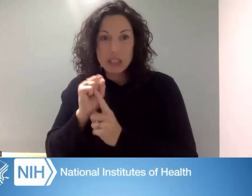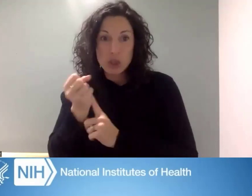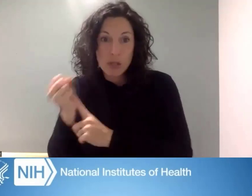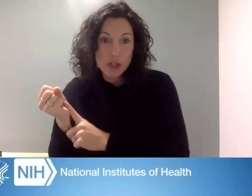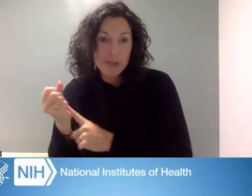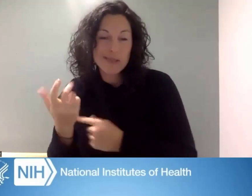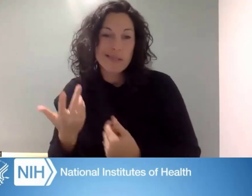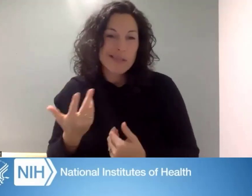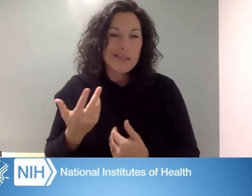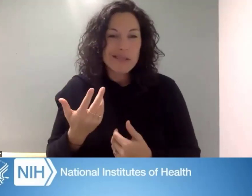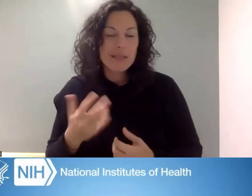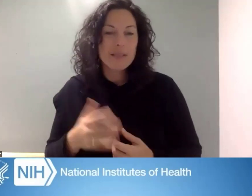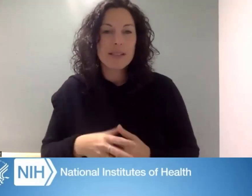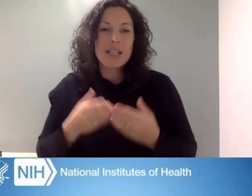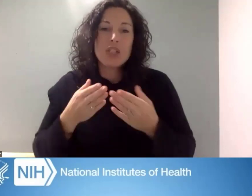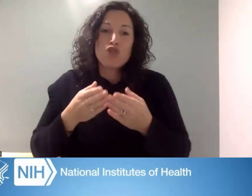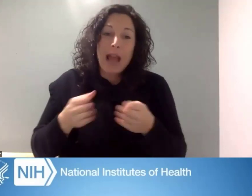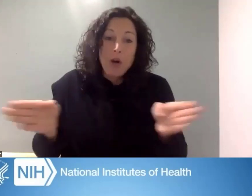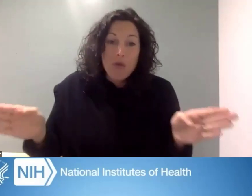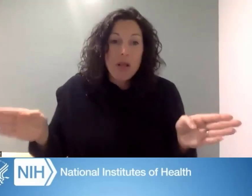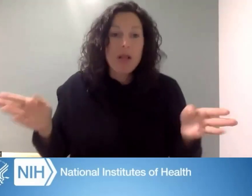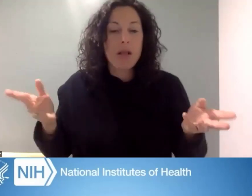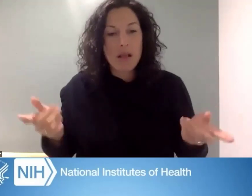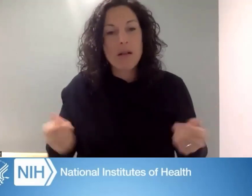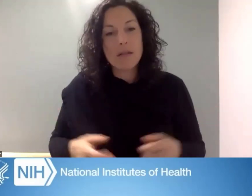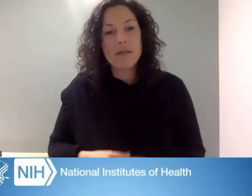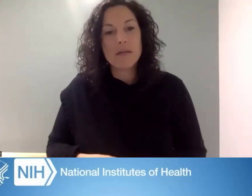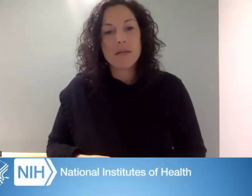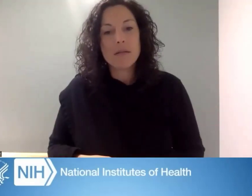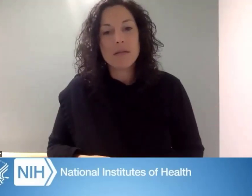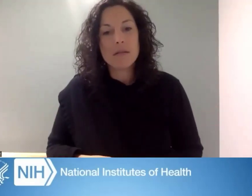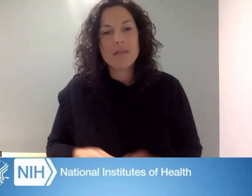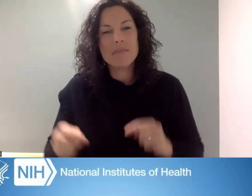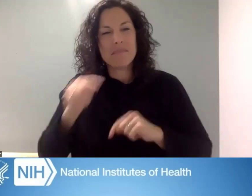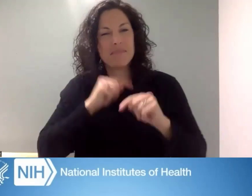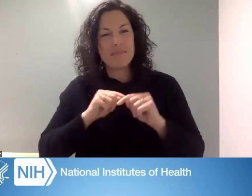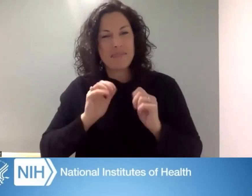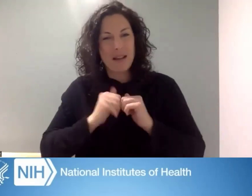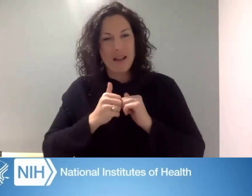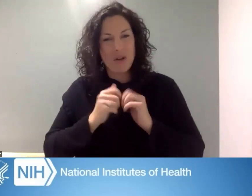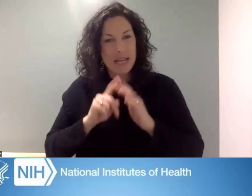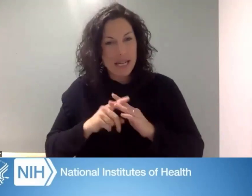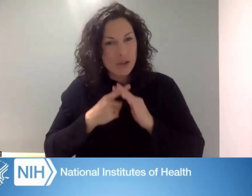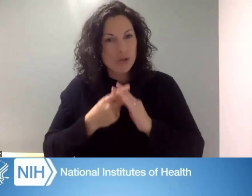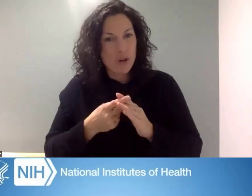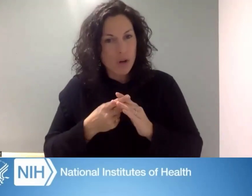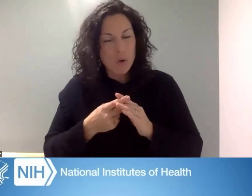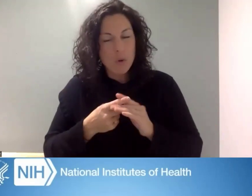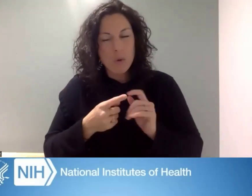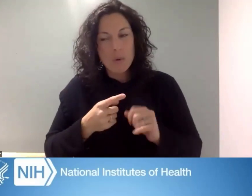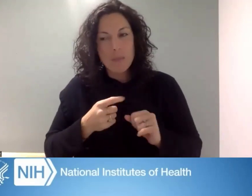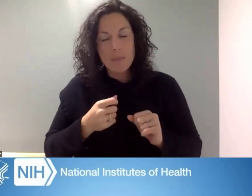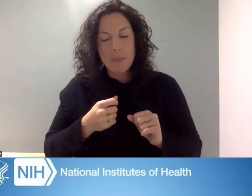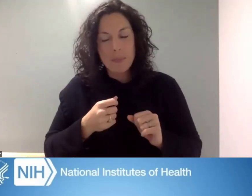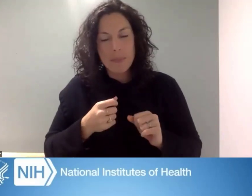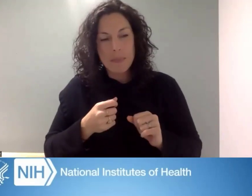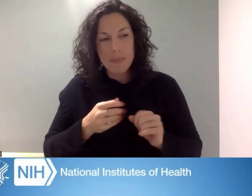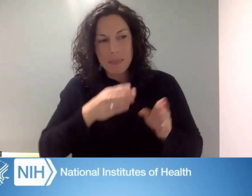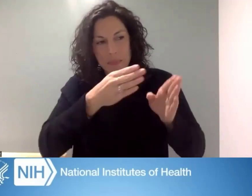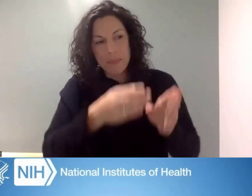however, in general, going back to about getting started, who should the prospective applicants